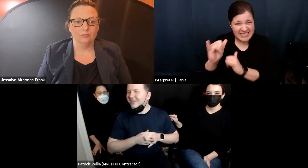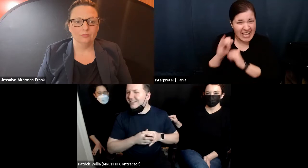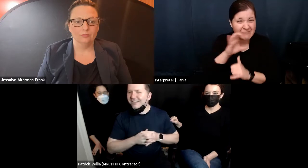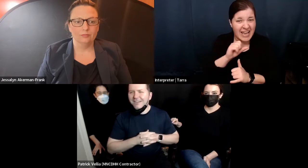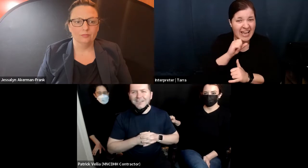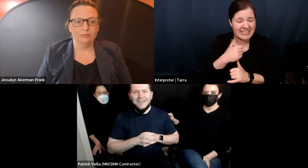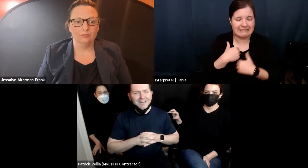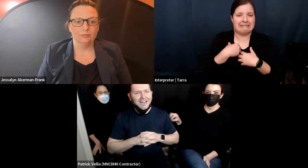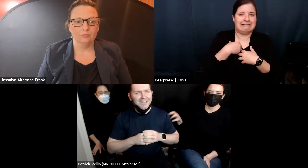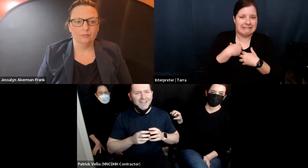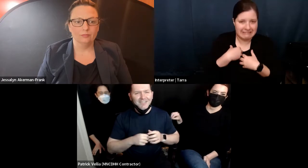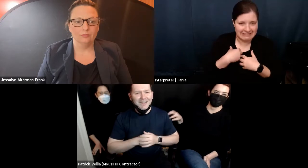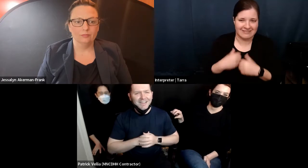So outsiders on campus who weren't in the major thought I was dating all my interpreters.